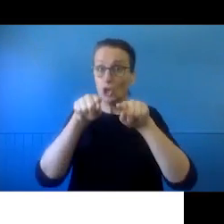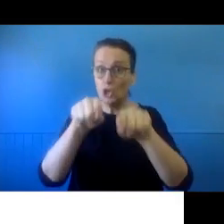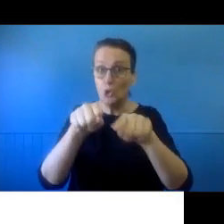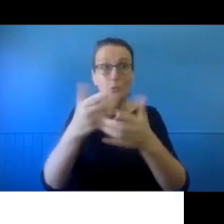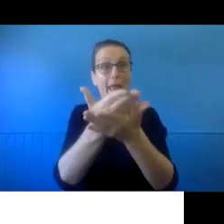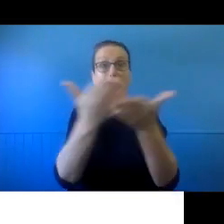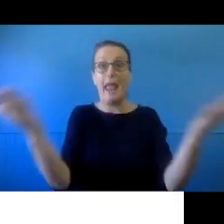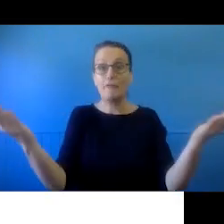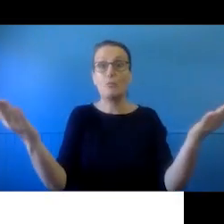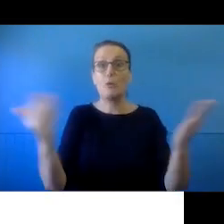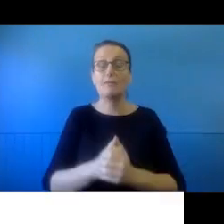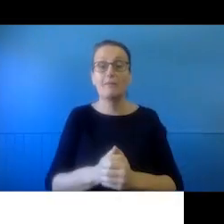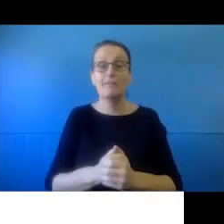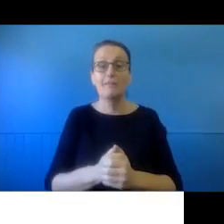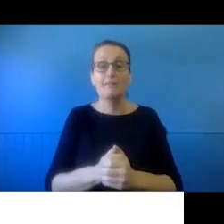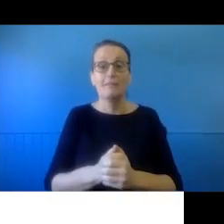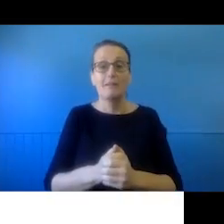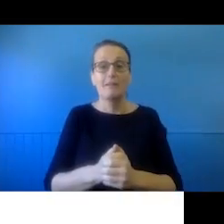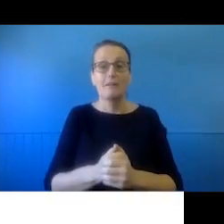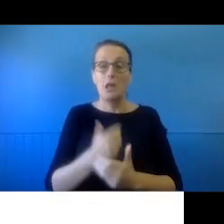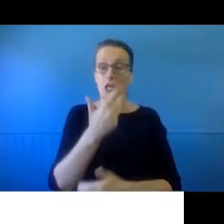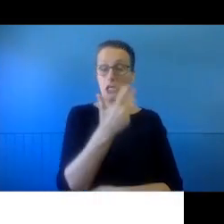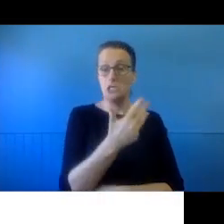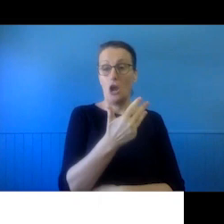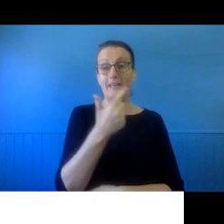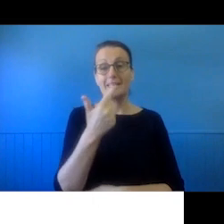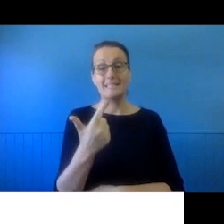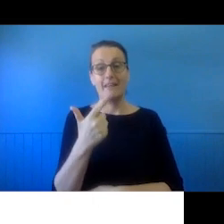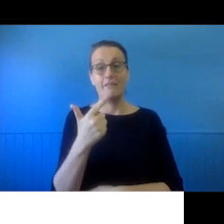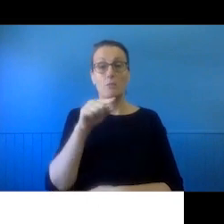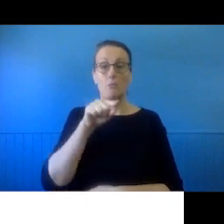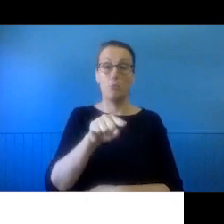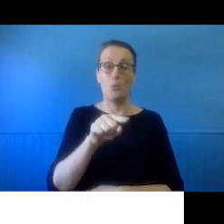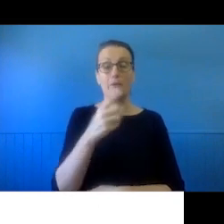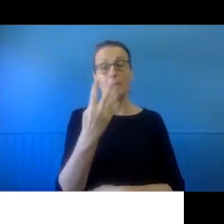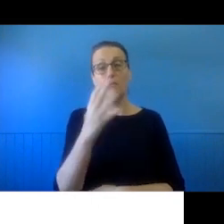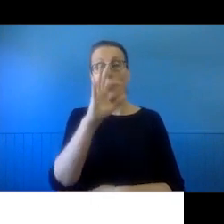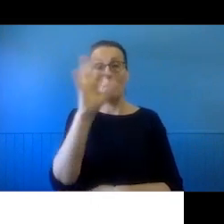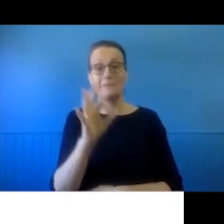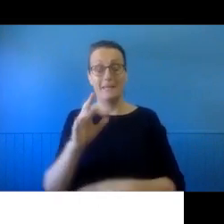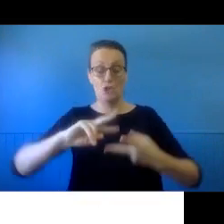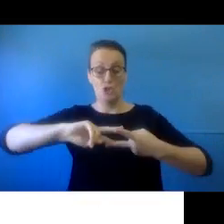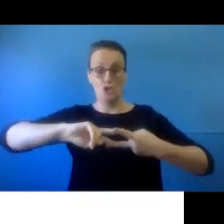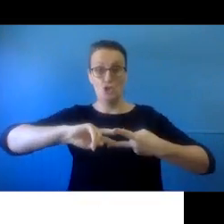this country, we're about 97.4%, give or take, genetically speaking,